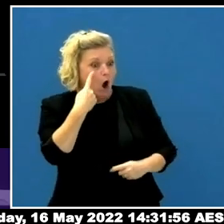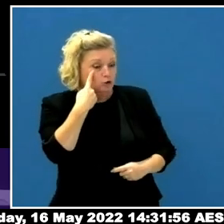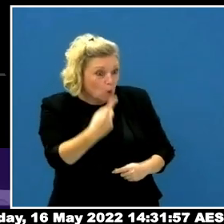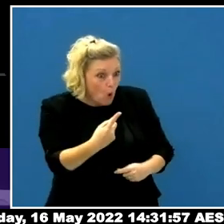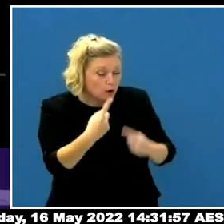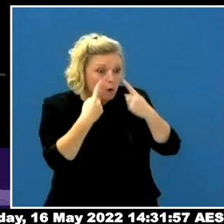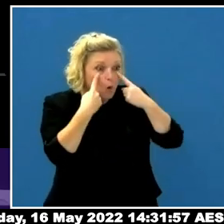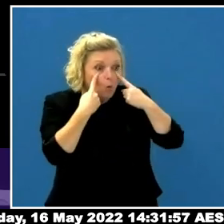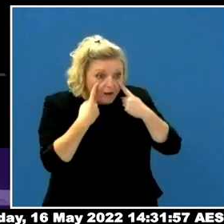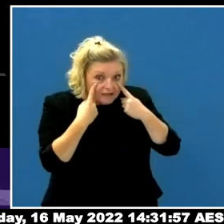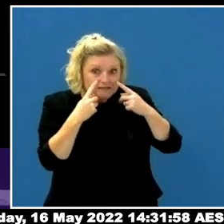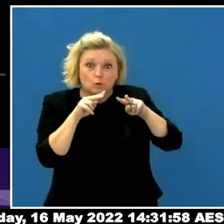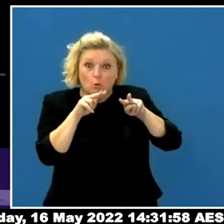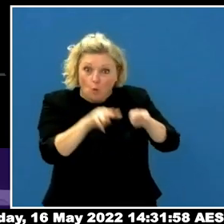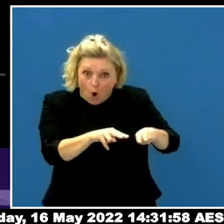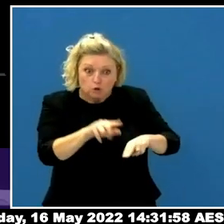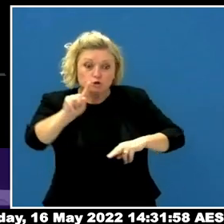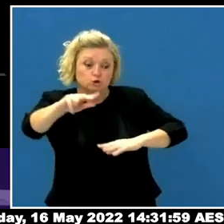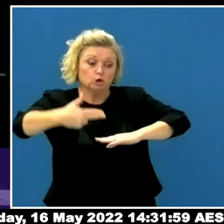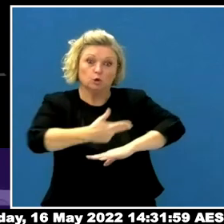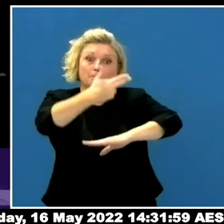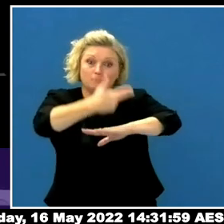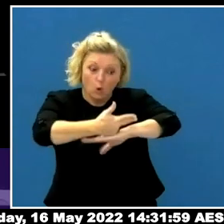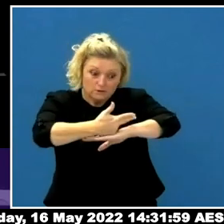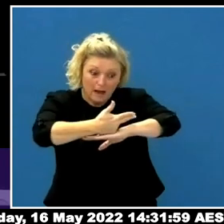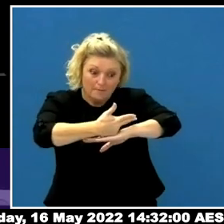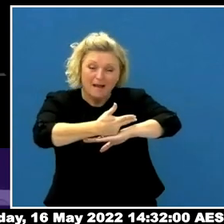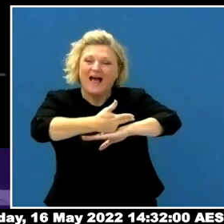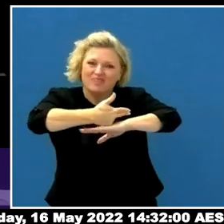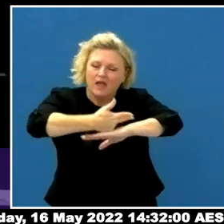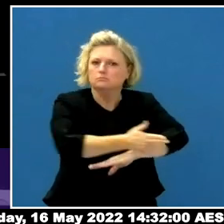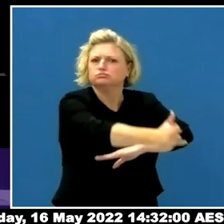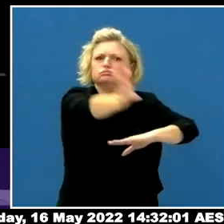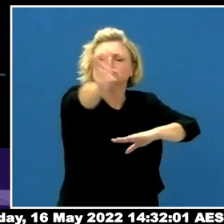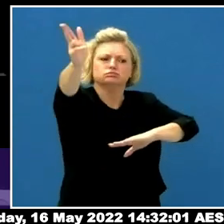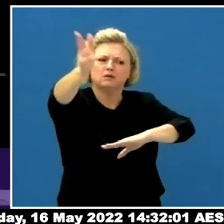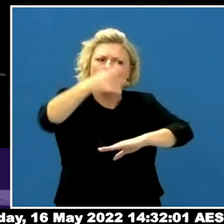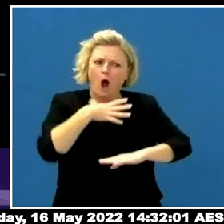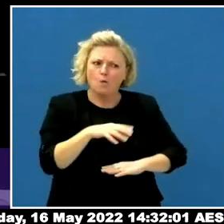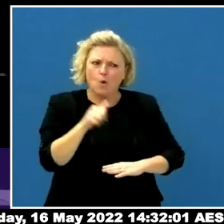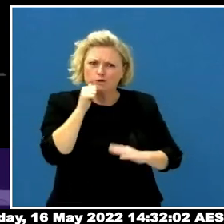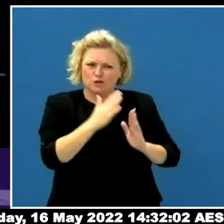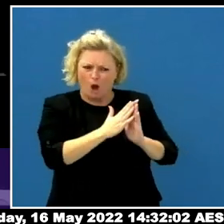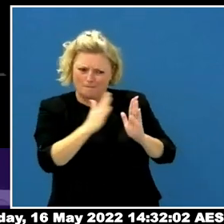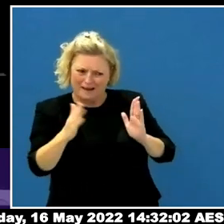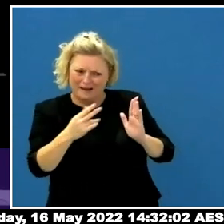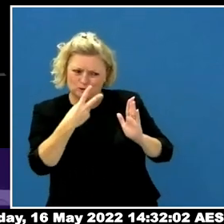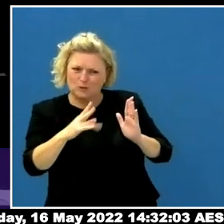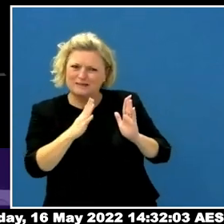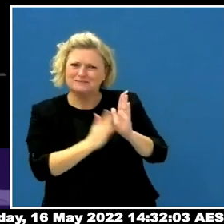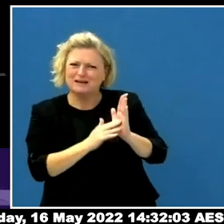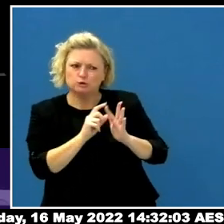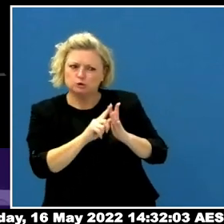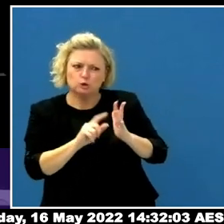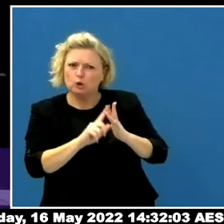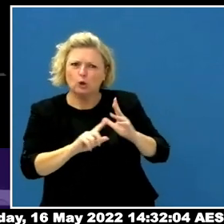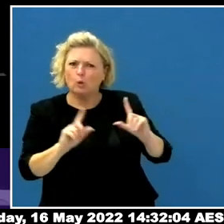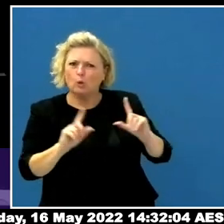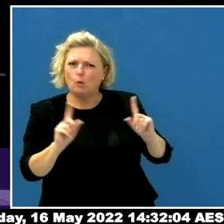been", and he said, "Oh, we just went for a drive", and then he drove off. Did you raise this with Afford?